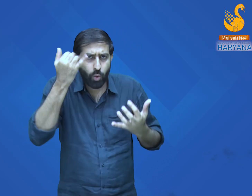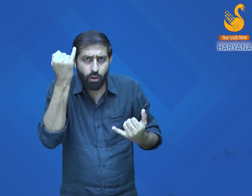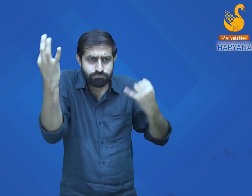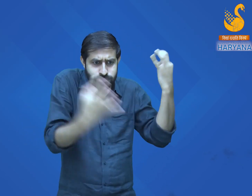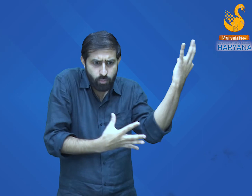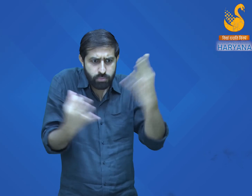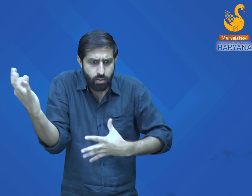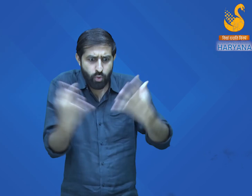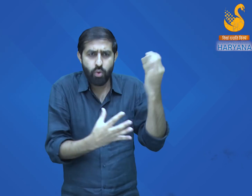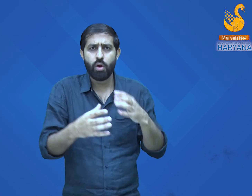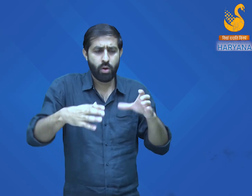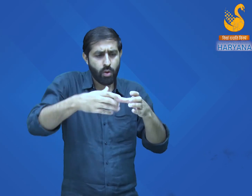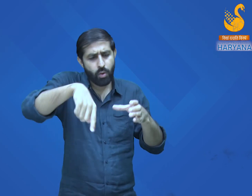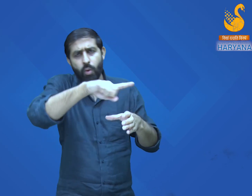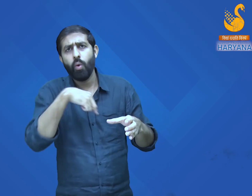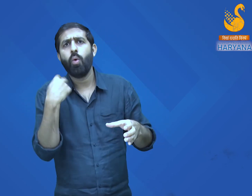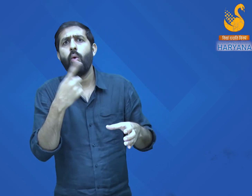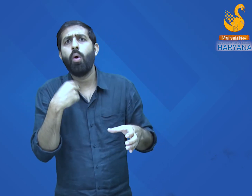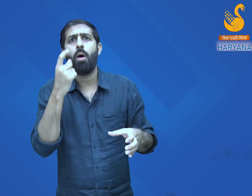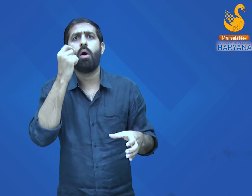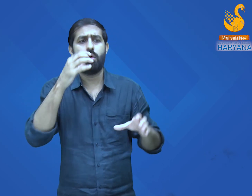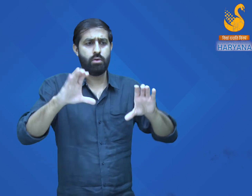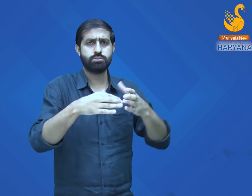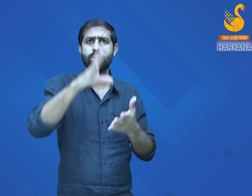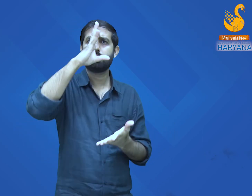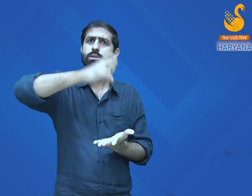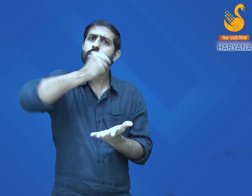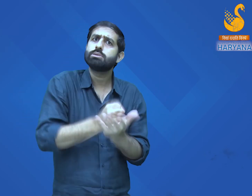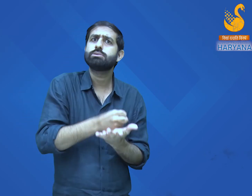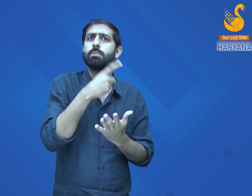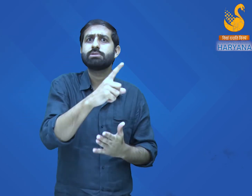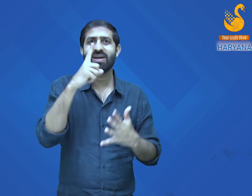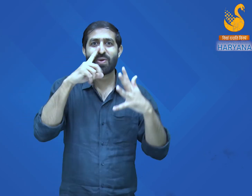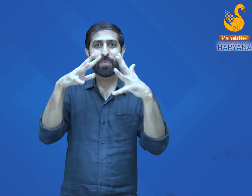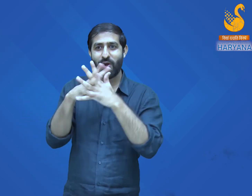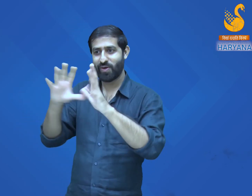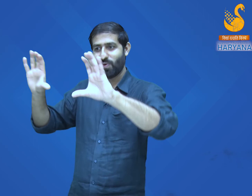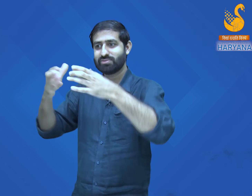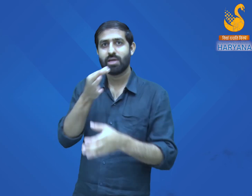were taken by men. During that time women were excluded